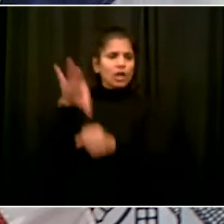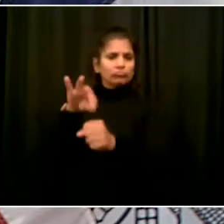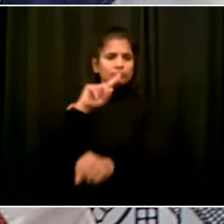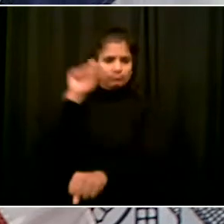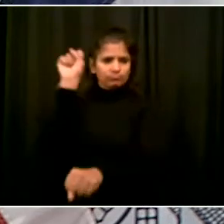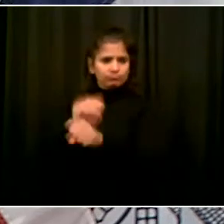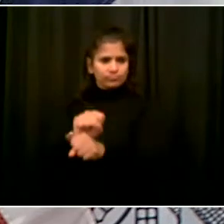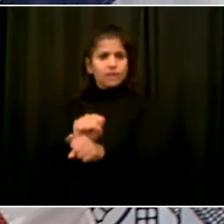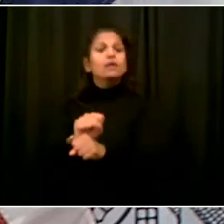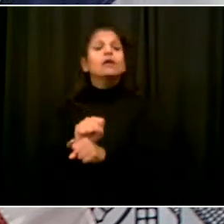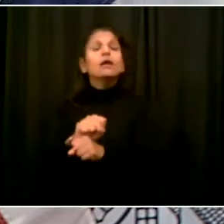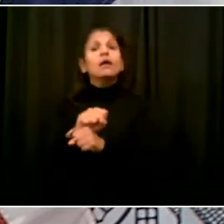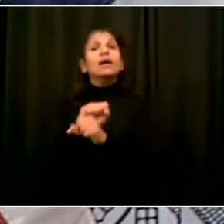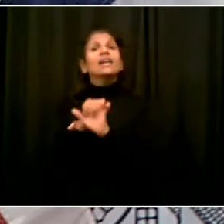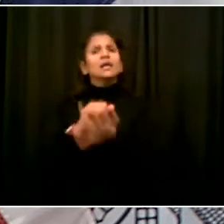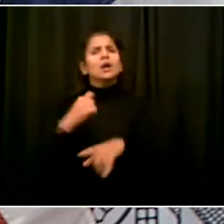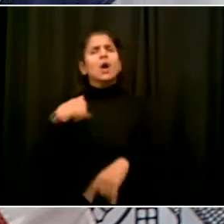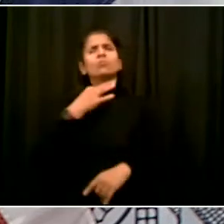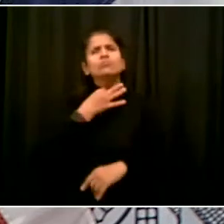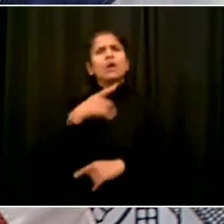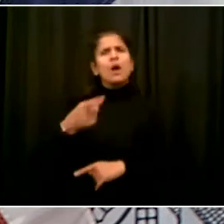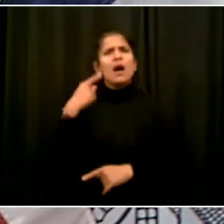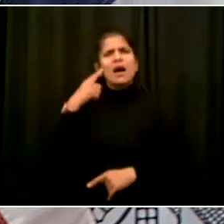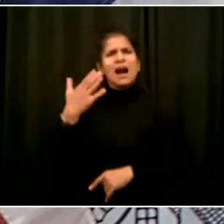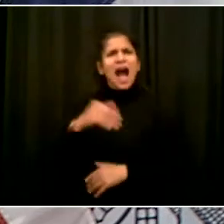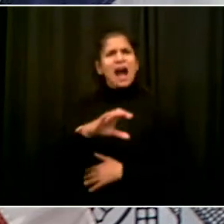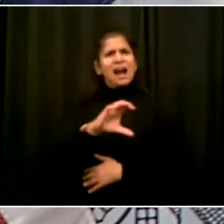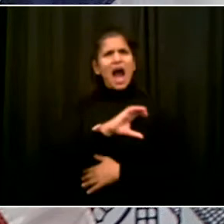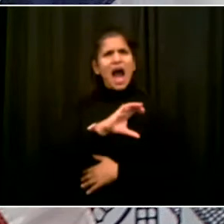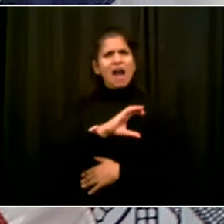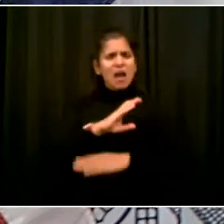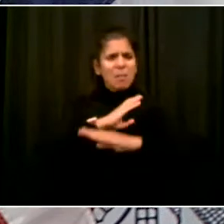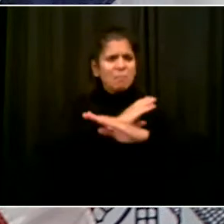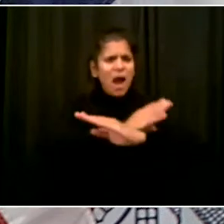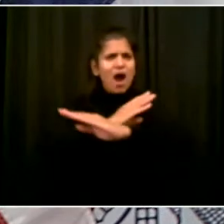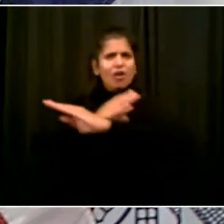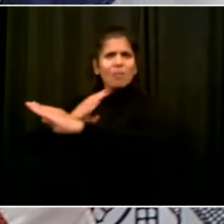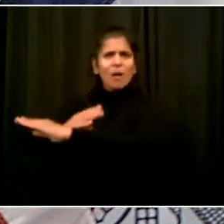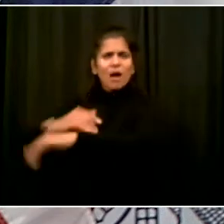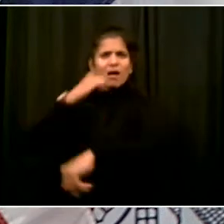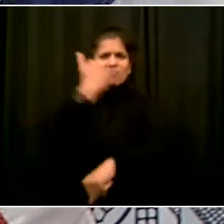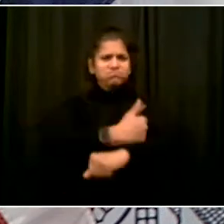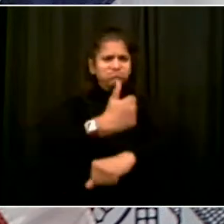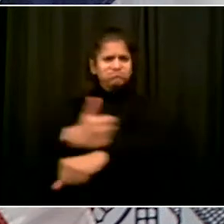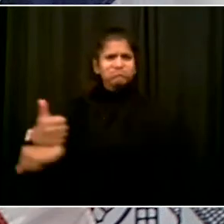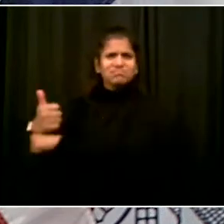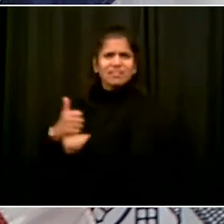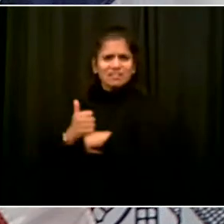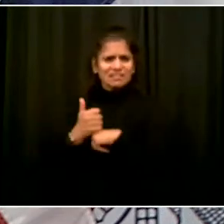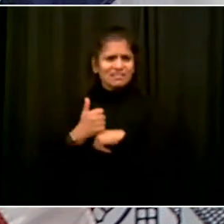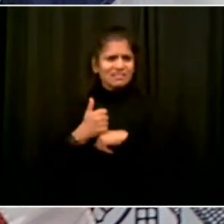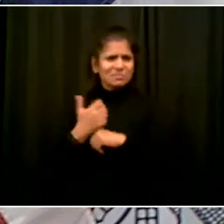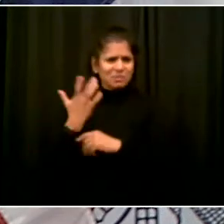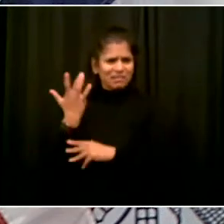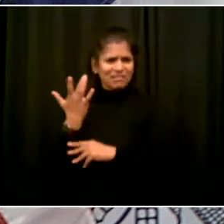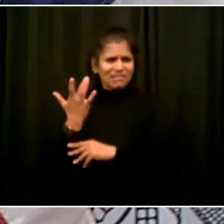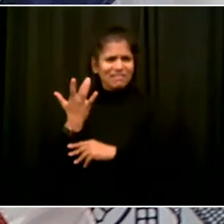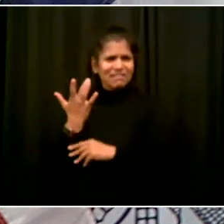I WONDER IF YOU WOULD ASK NYPD TO REMOVE THE BARRICADES FOR MANY STREETS WHICICH THEEY CLOSED OFF ON